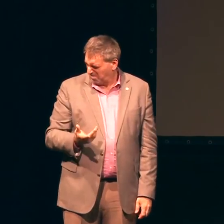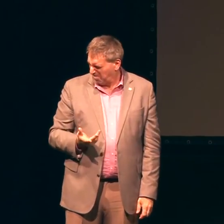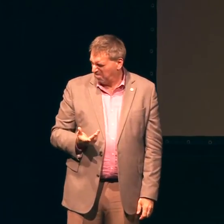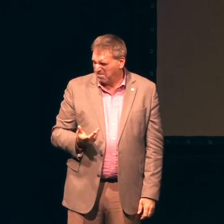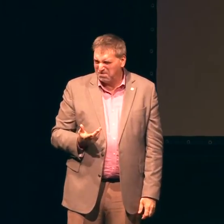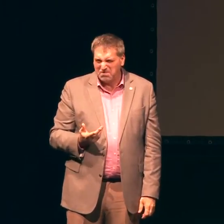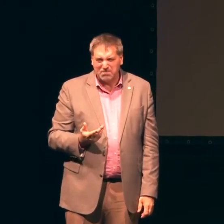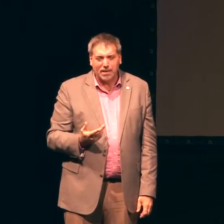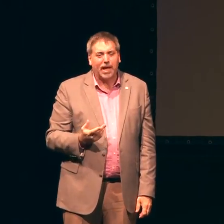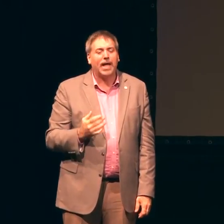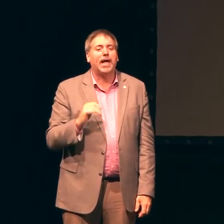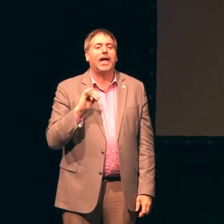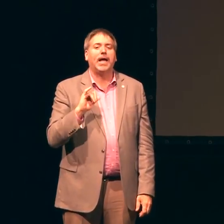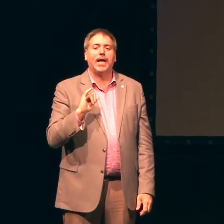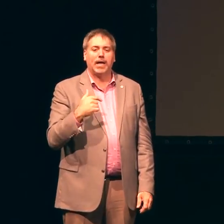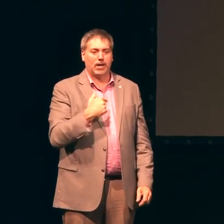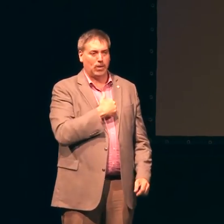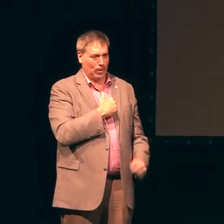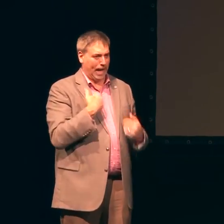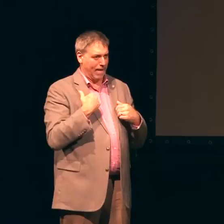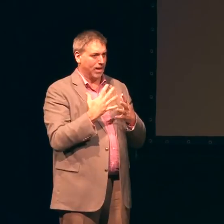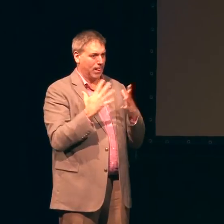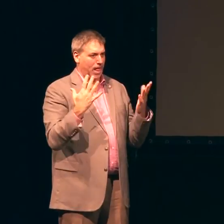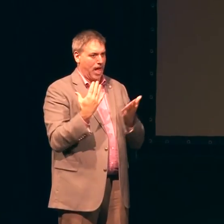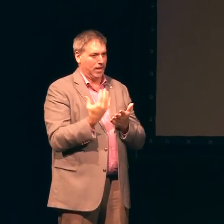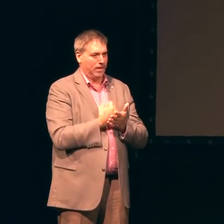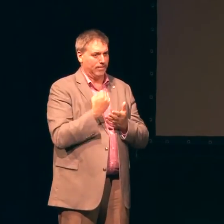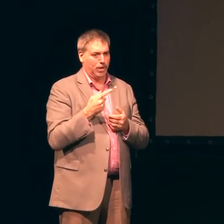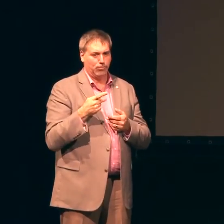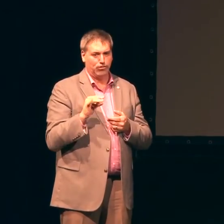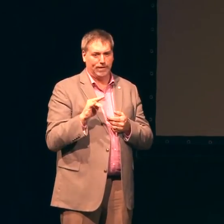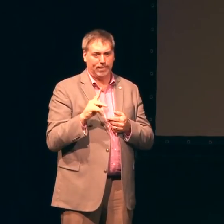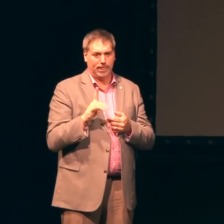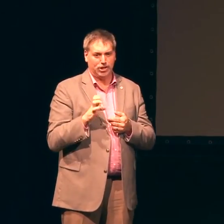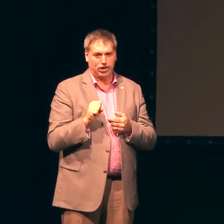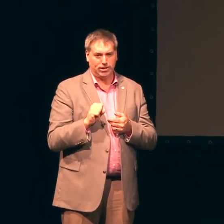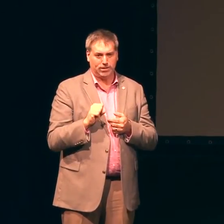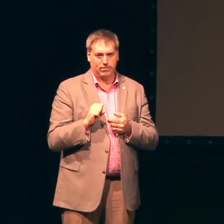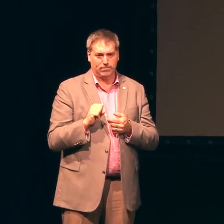goodness, how impressive, you are here from America. I realized that we have a lot of